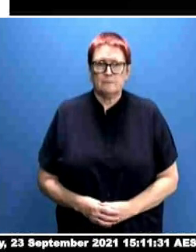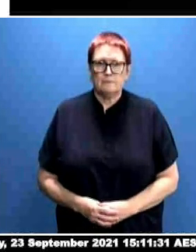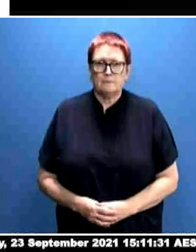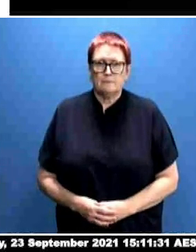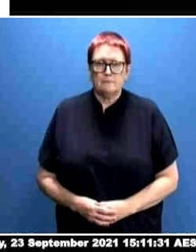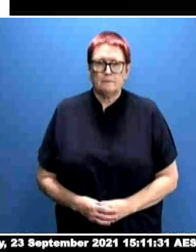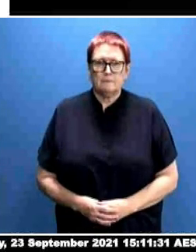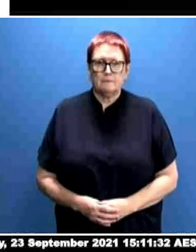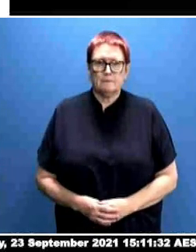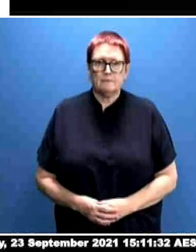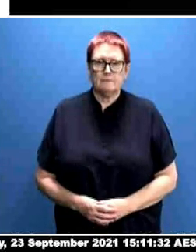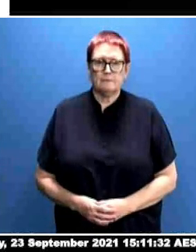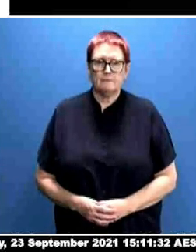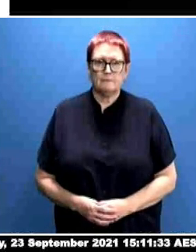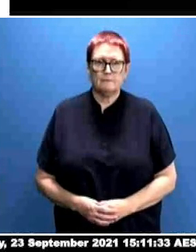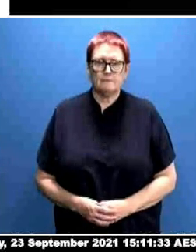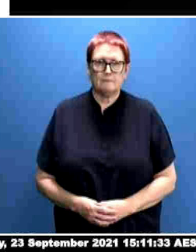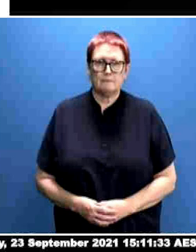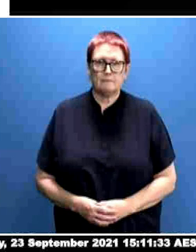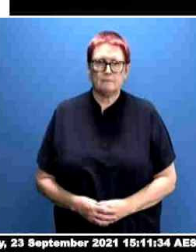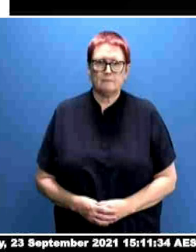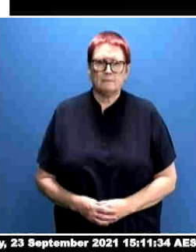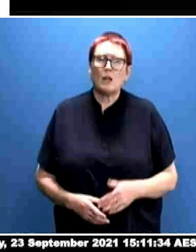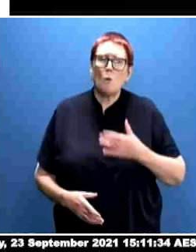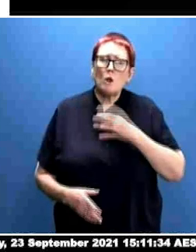Can I just raise something with you about that.